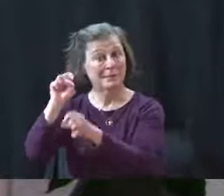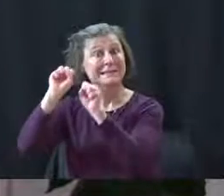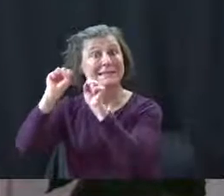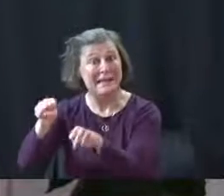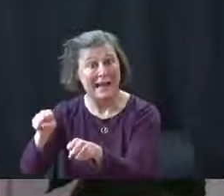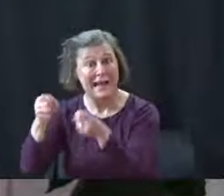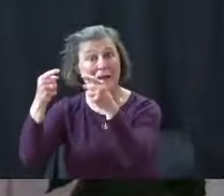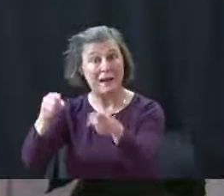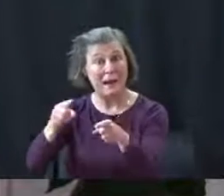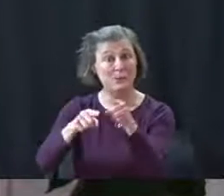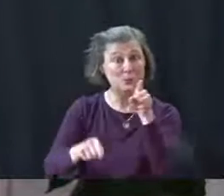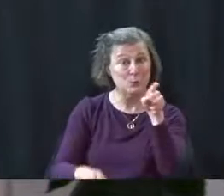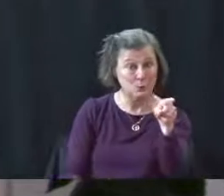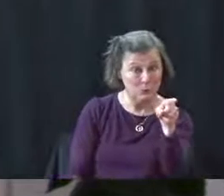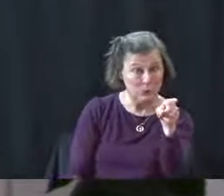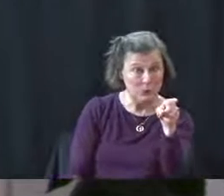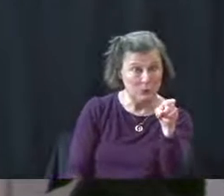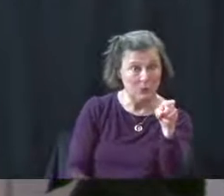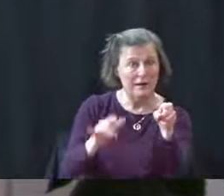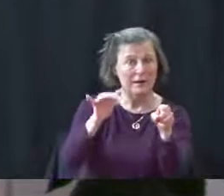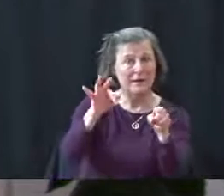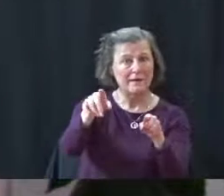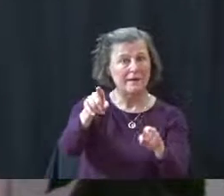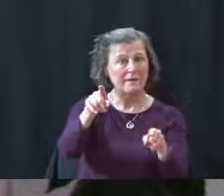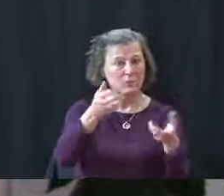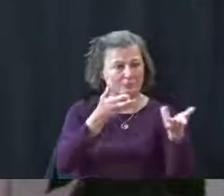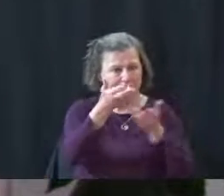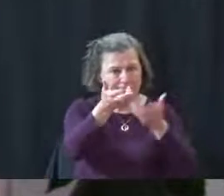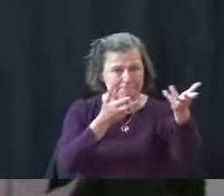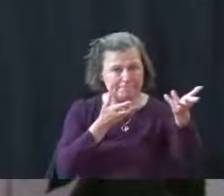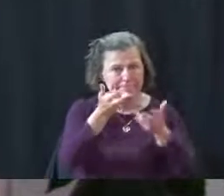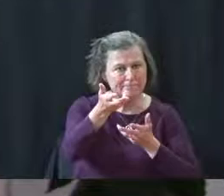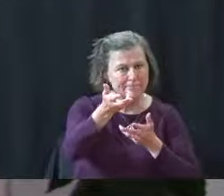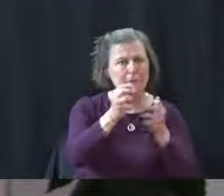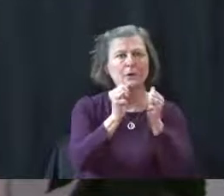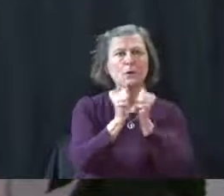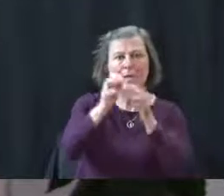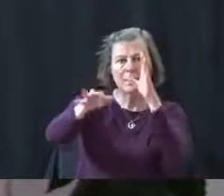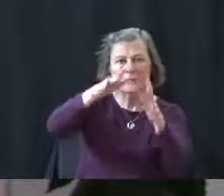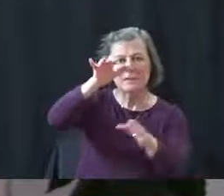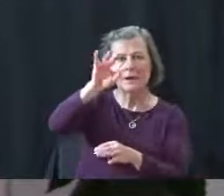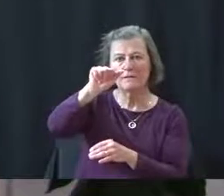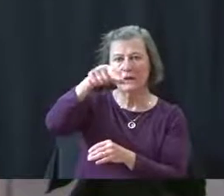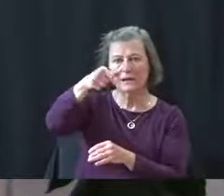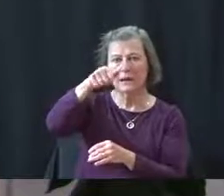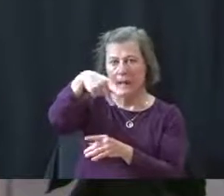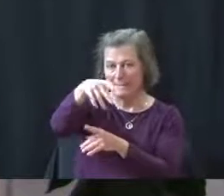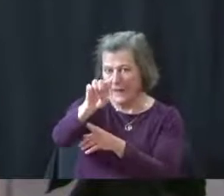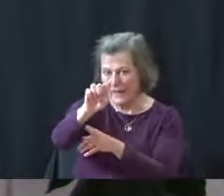if you consort a bit too often with a spirit of agape love like he obviously did.